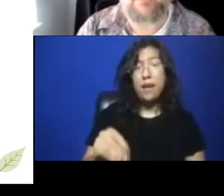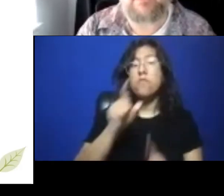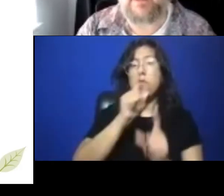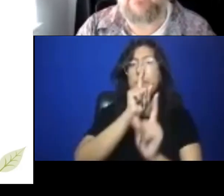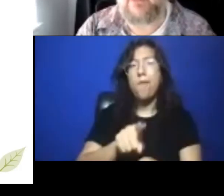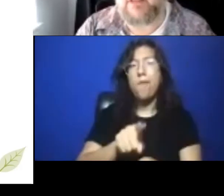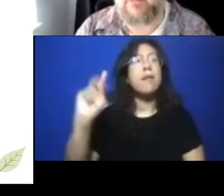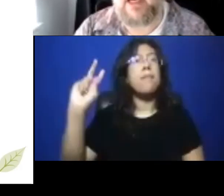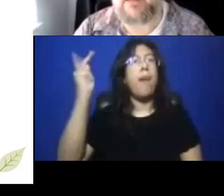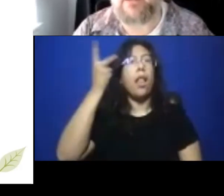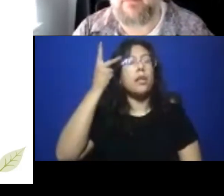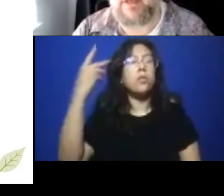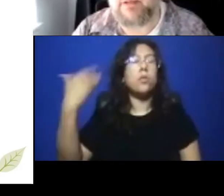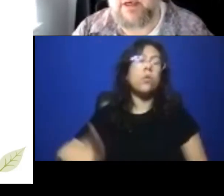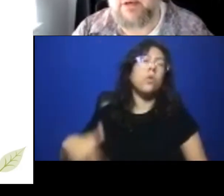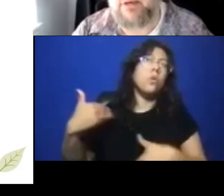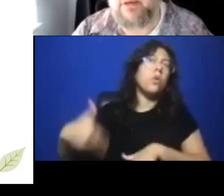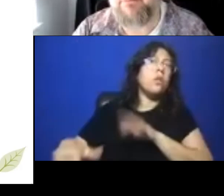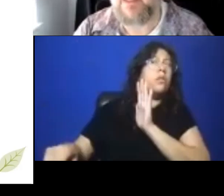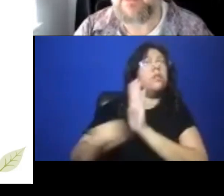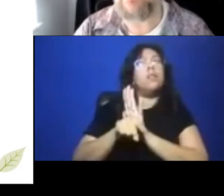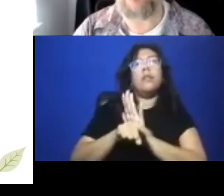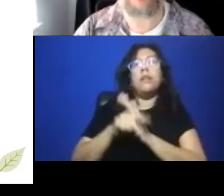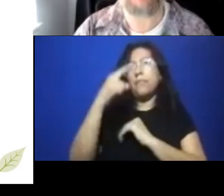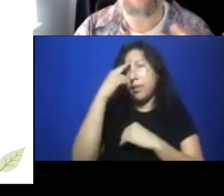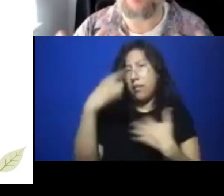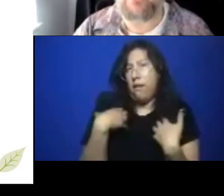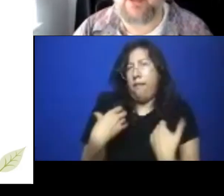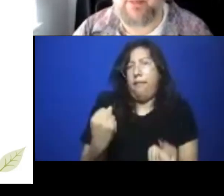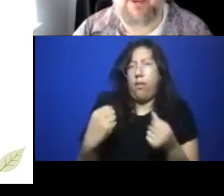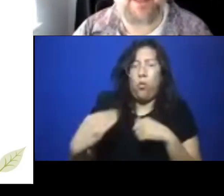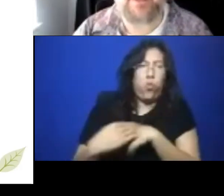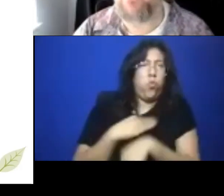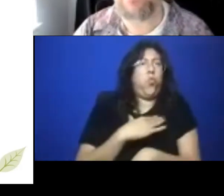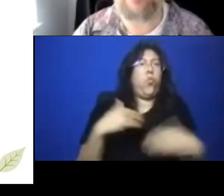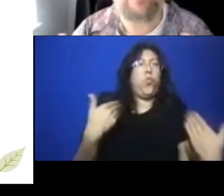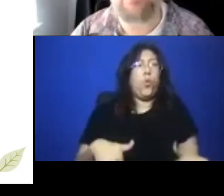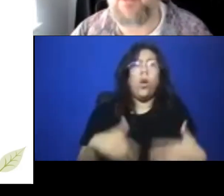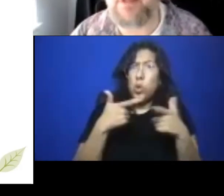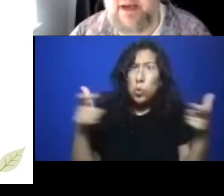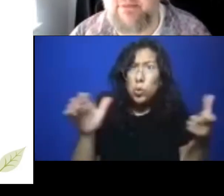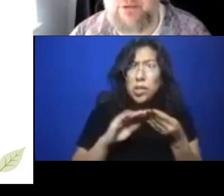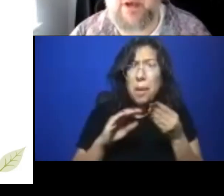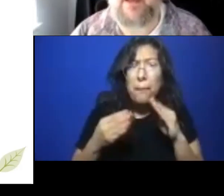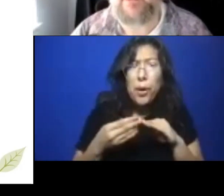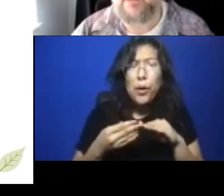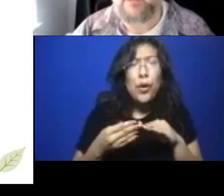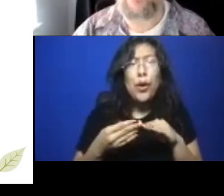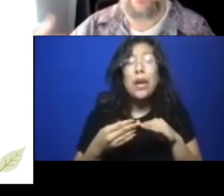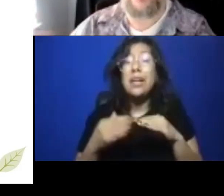had negatively impacted their mental health. So that's a huge number, right? It's almost everyone is feeling